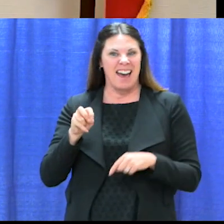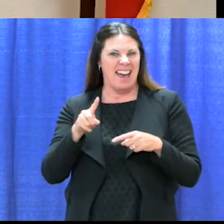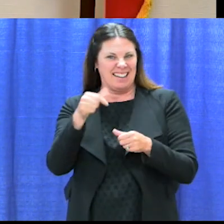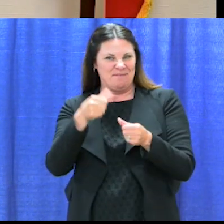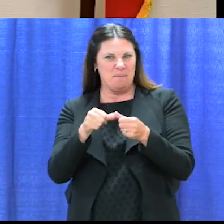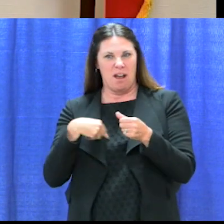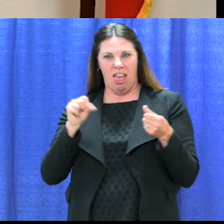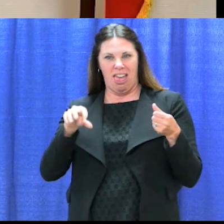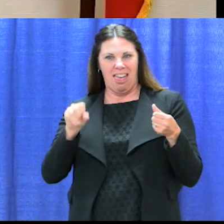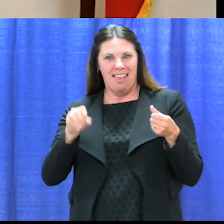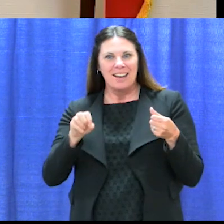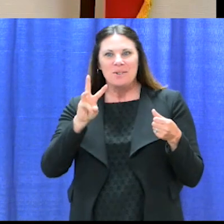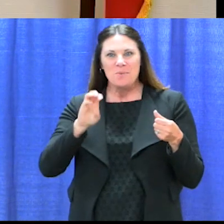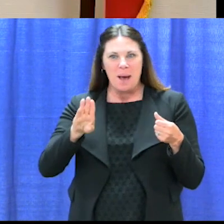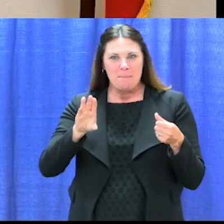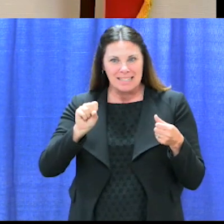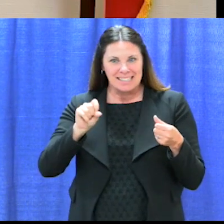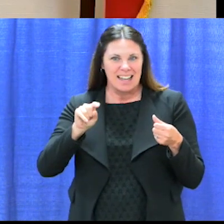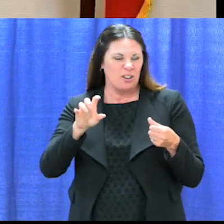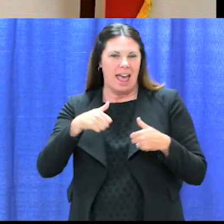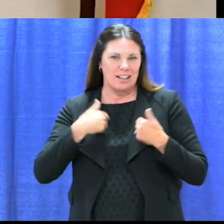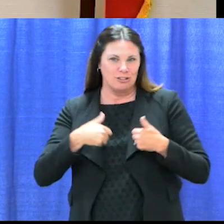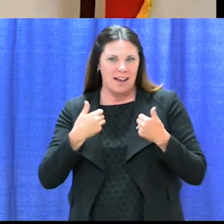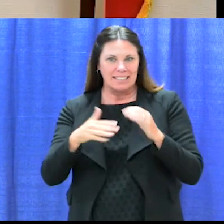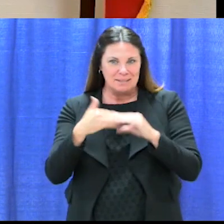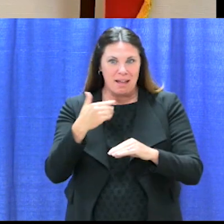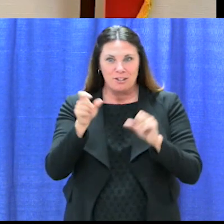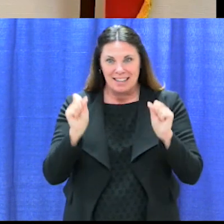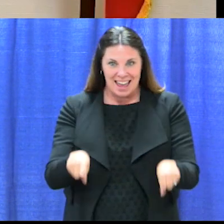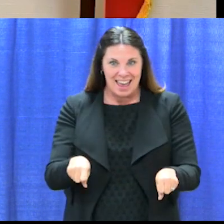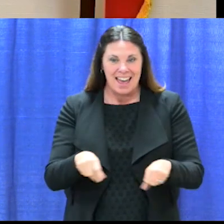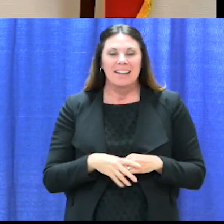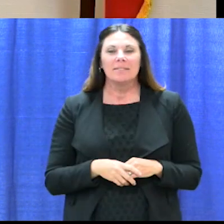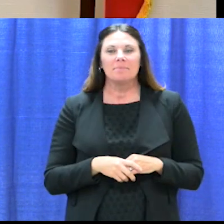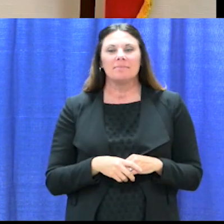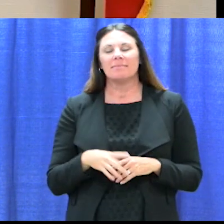And again we thank all the internet service providers for what you present today and your